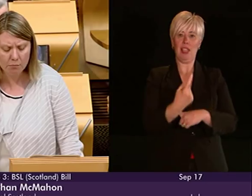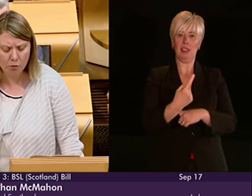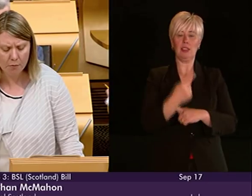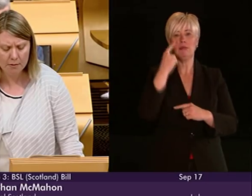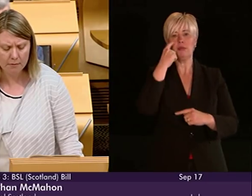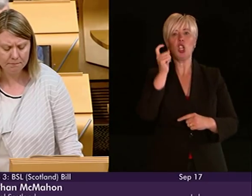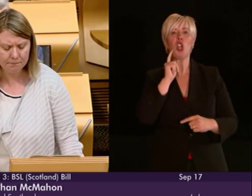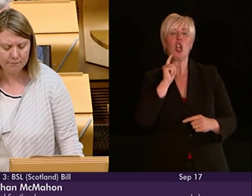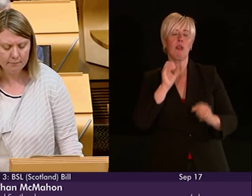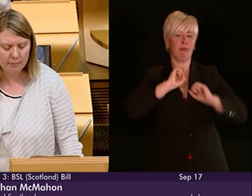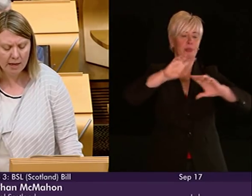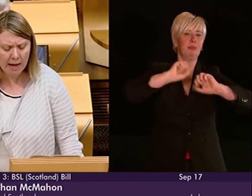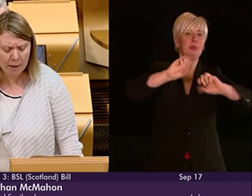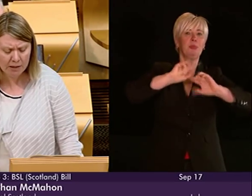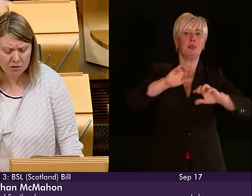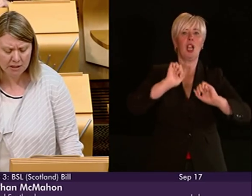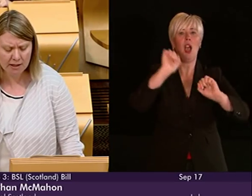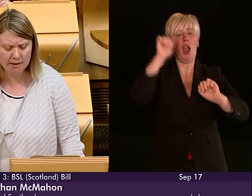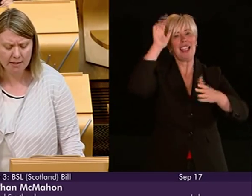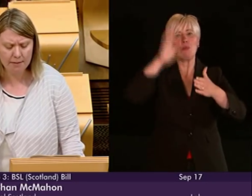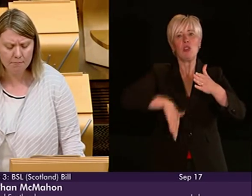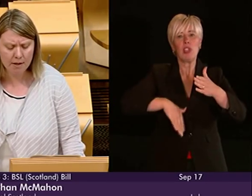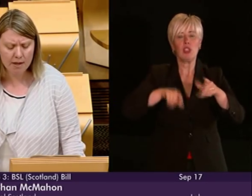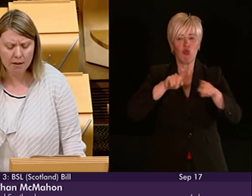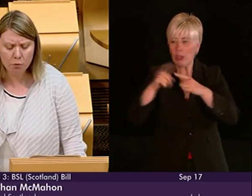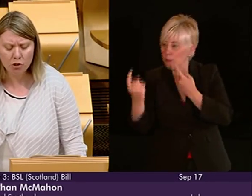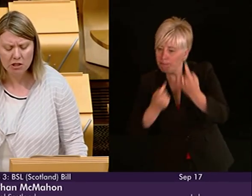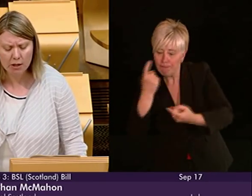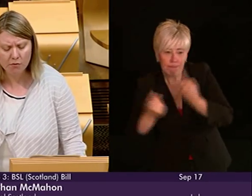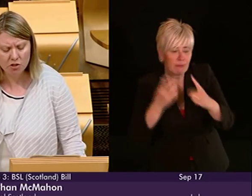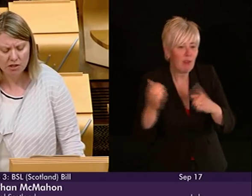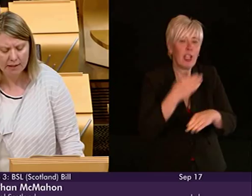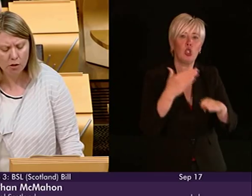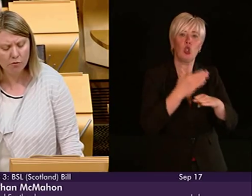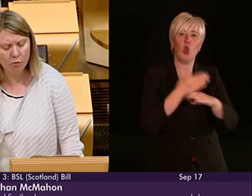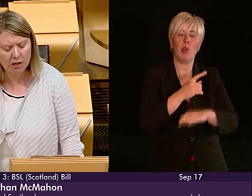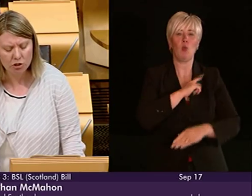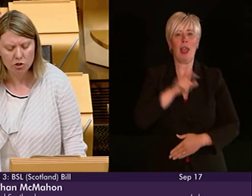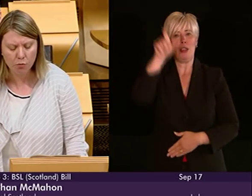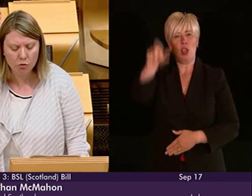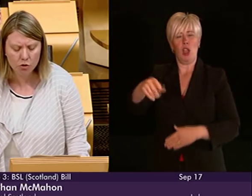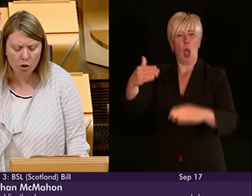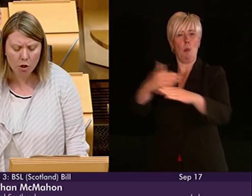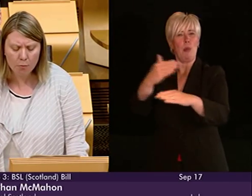gain employment. She said that employers’ lack of understanding of communication support,